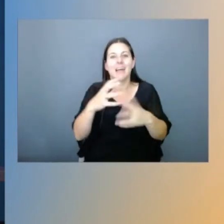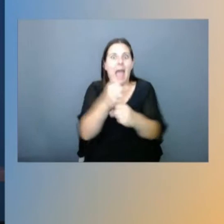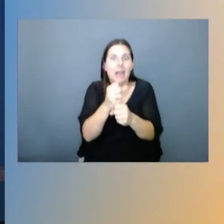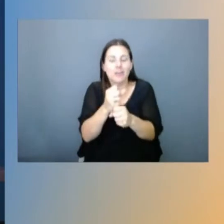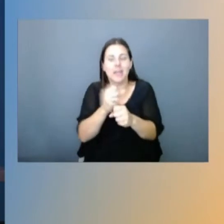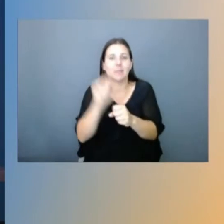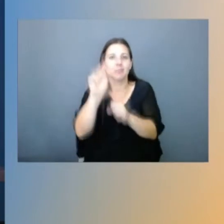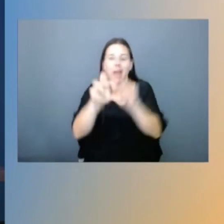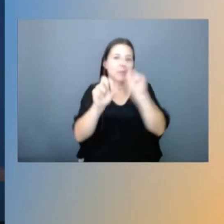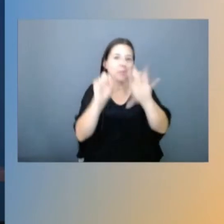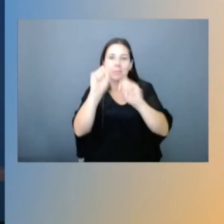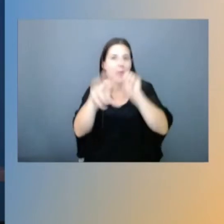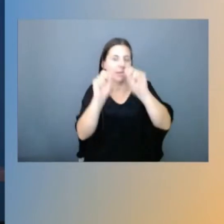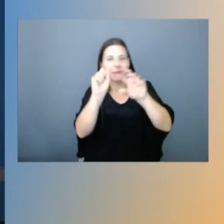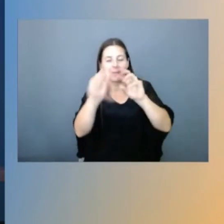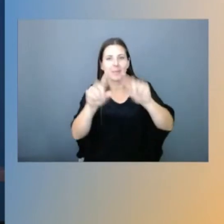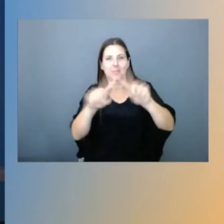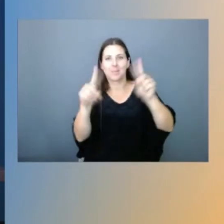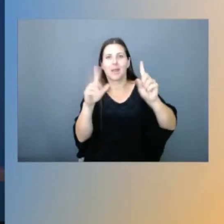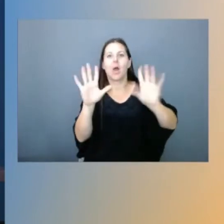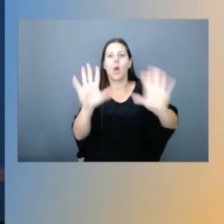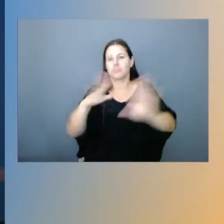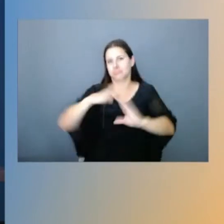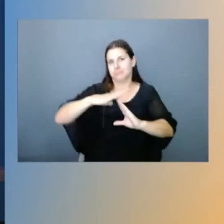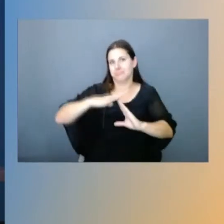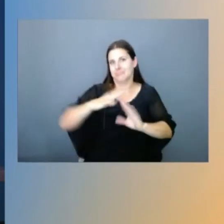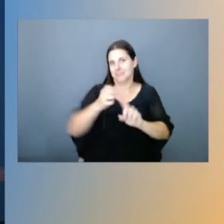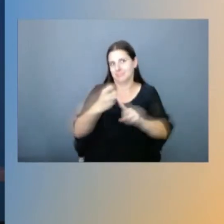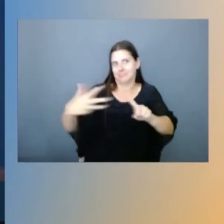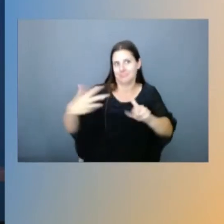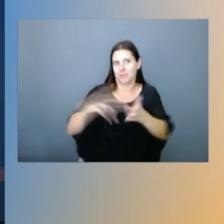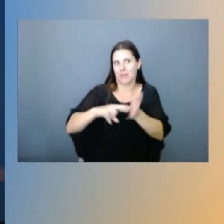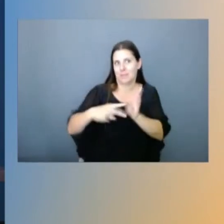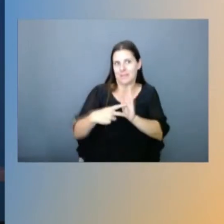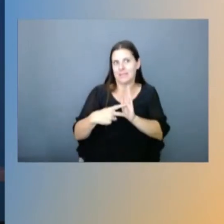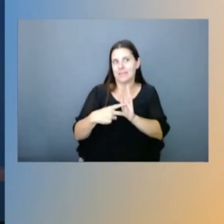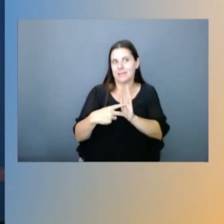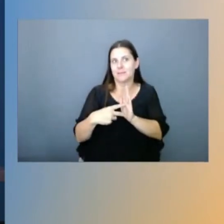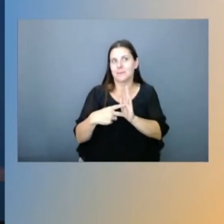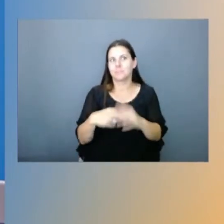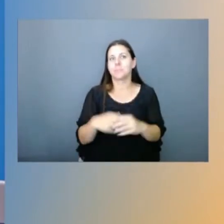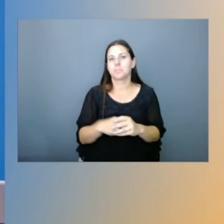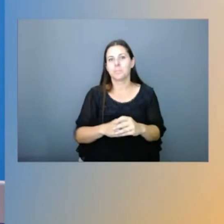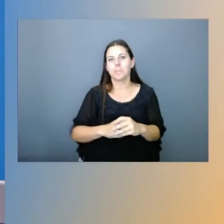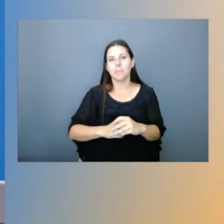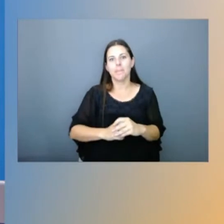but I think it's just in case anybody doesn't know. So we talked a little this morning about the motivation